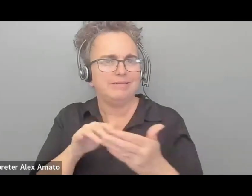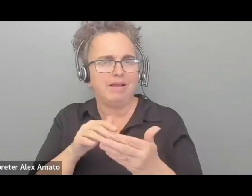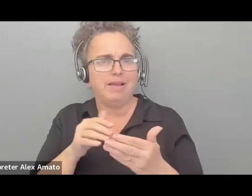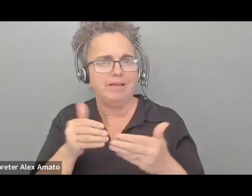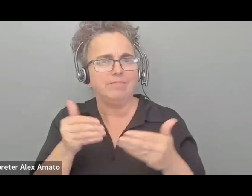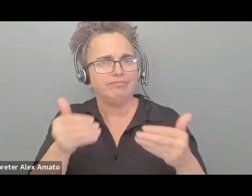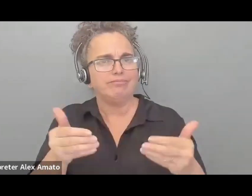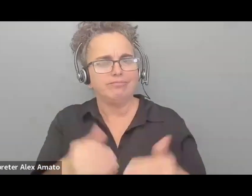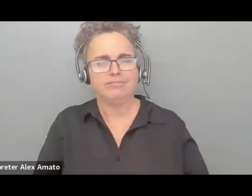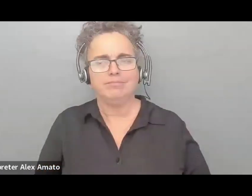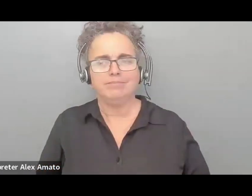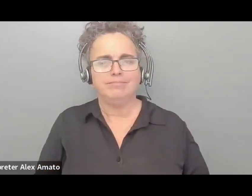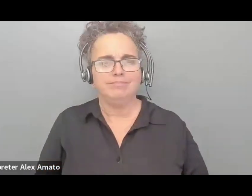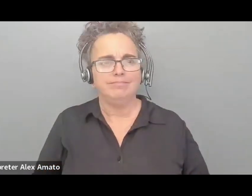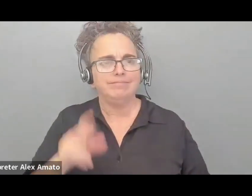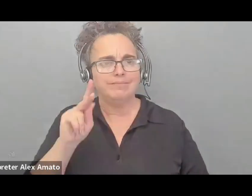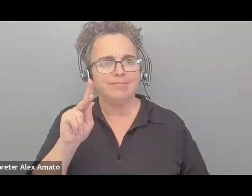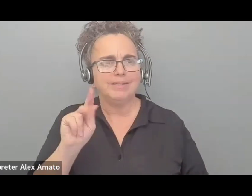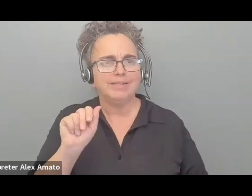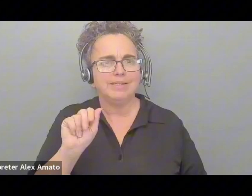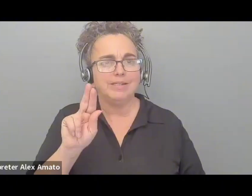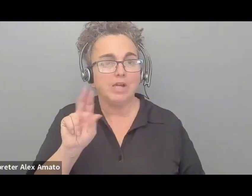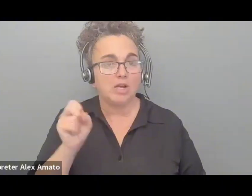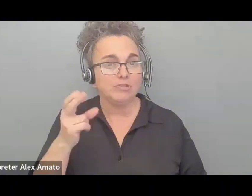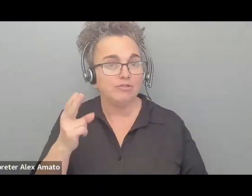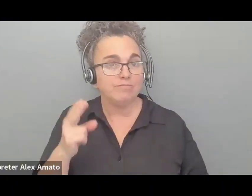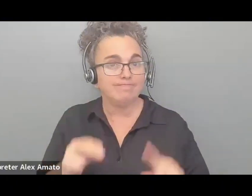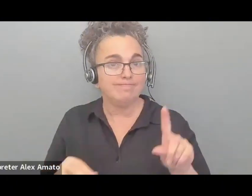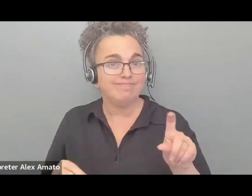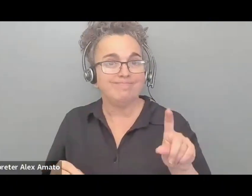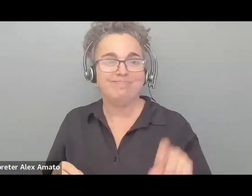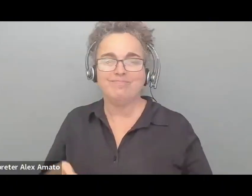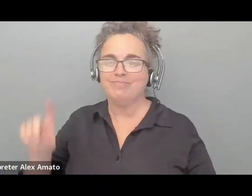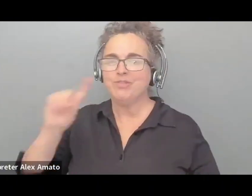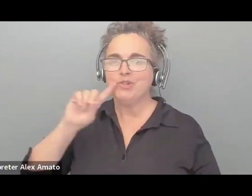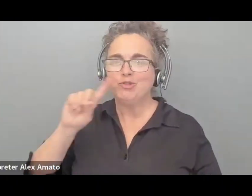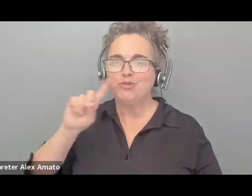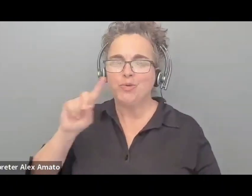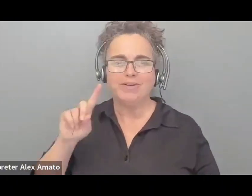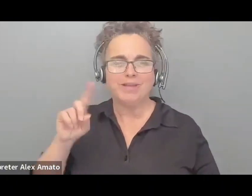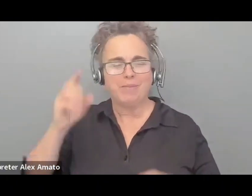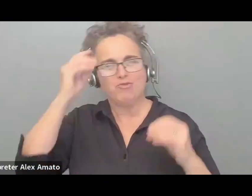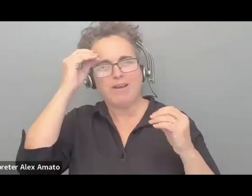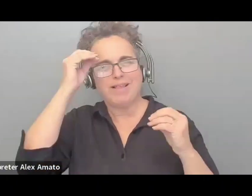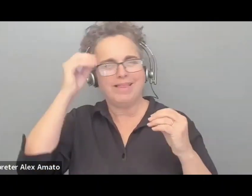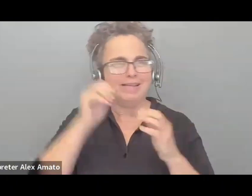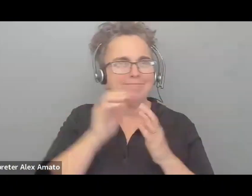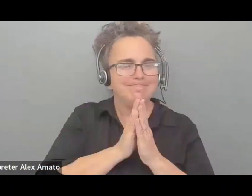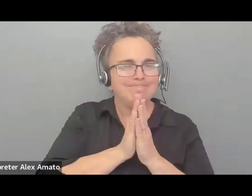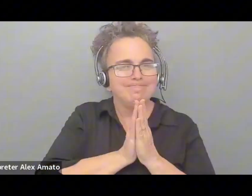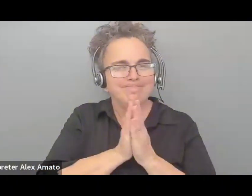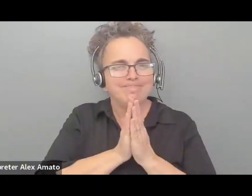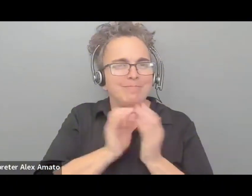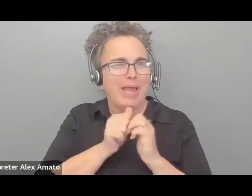Kaush? Sure, I'm thinking about how to frame this and perhaps it's going to be framed as suggestions instead